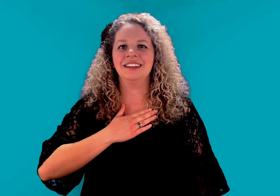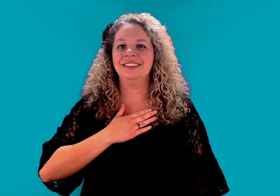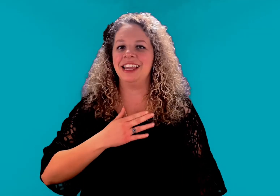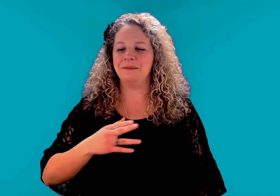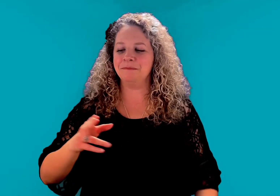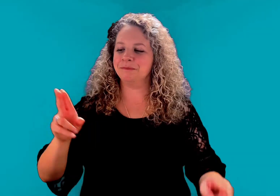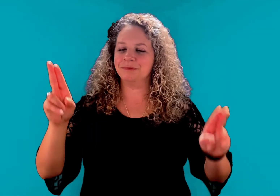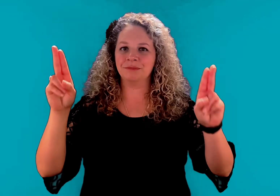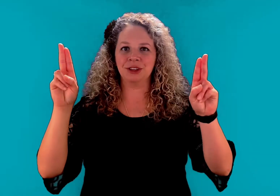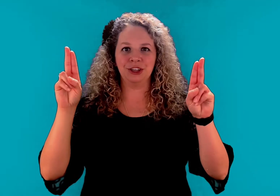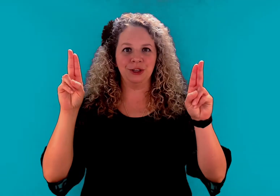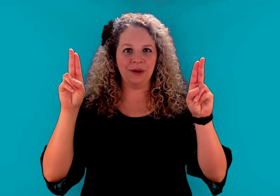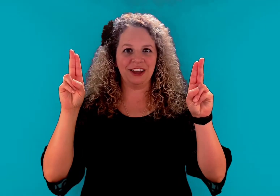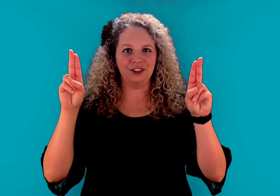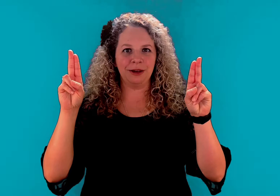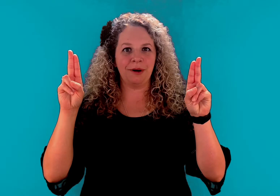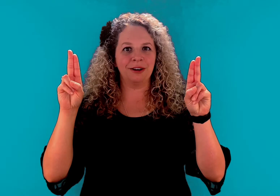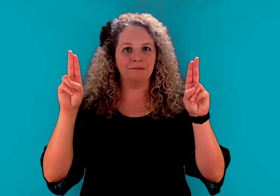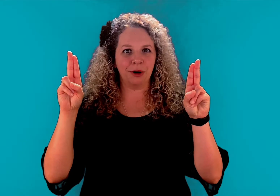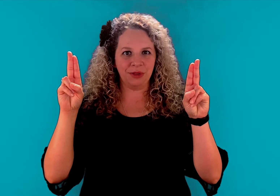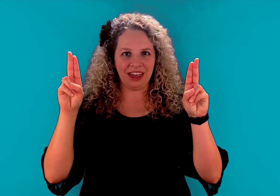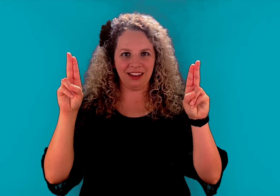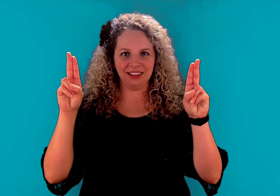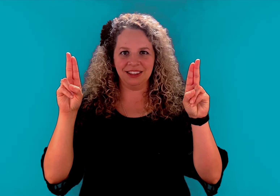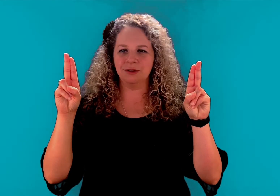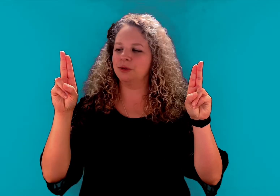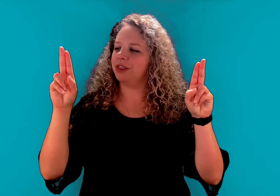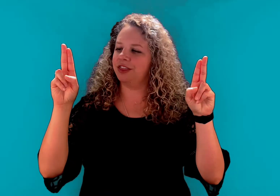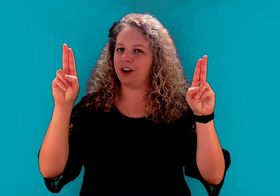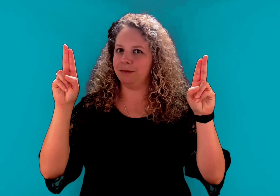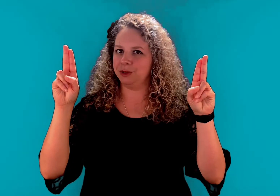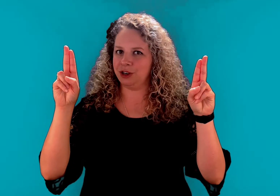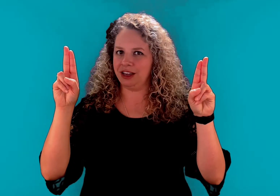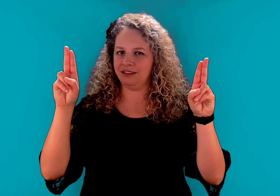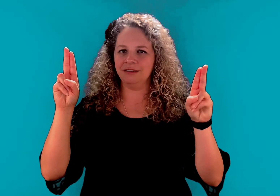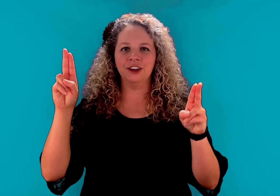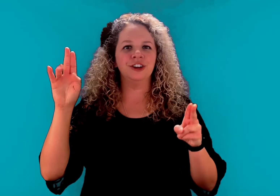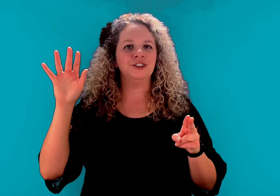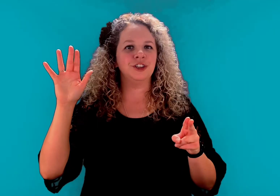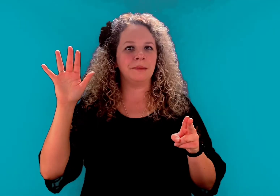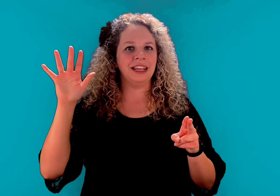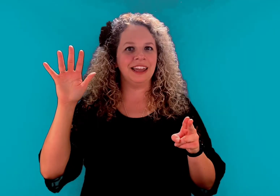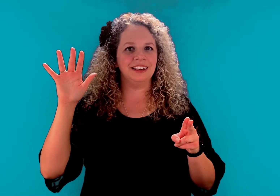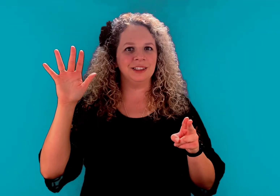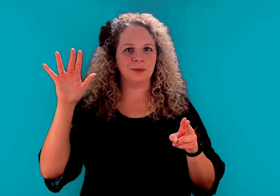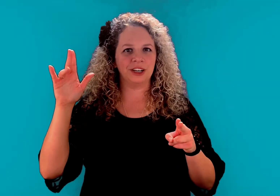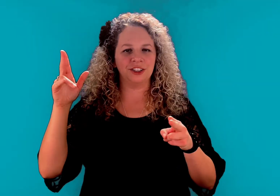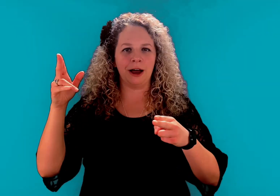NAME. U handshape on both hands, thumbs are in, dominant hand is the one on top